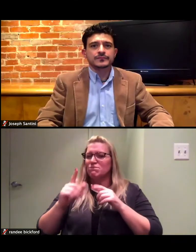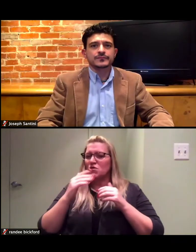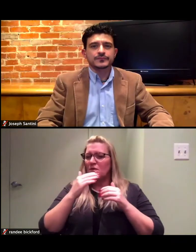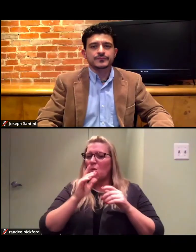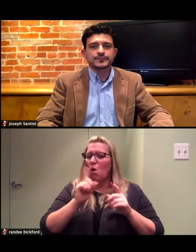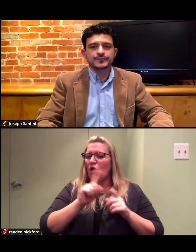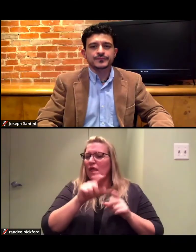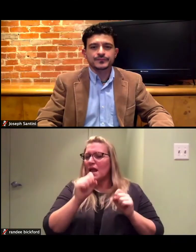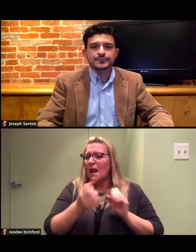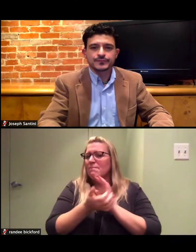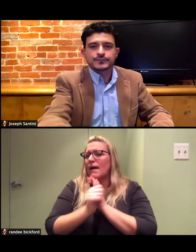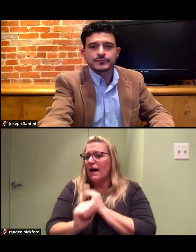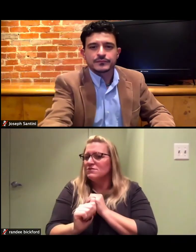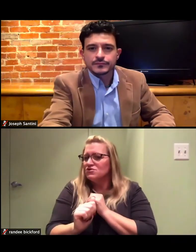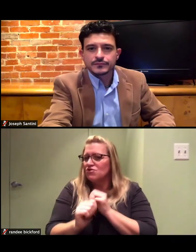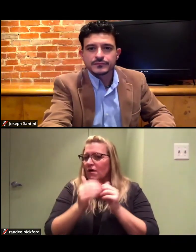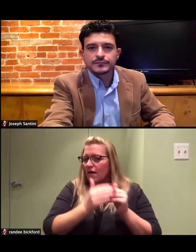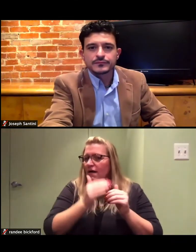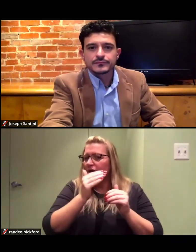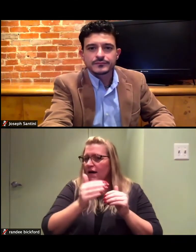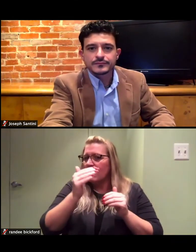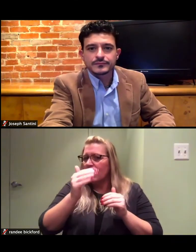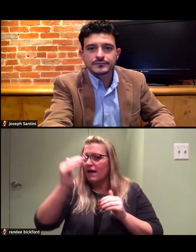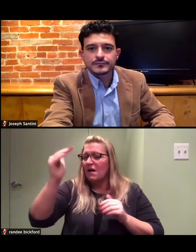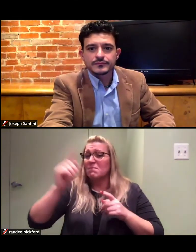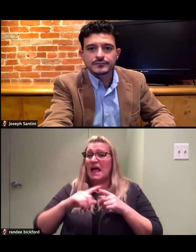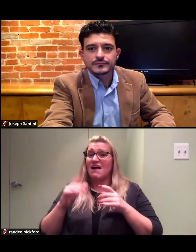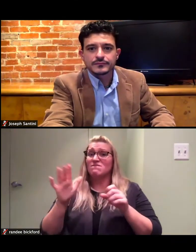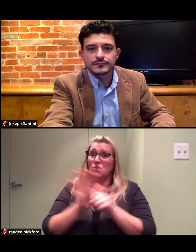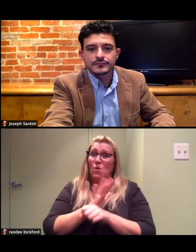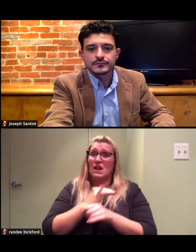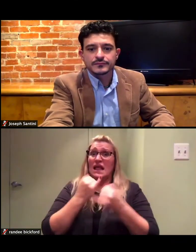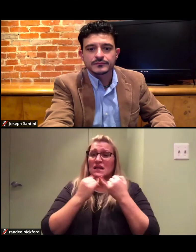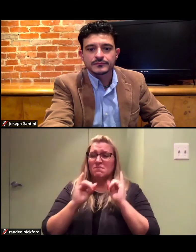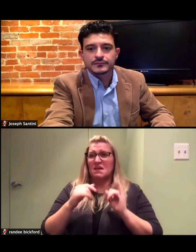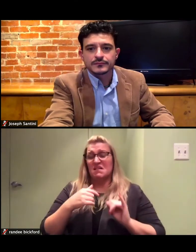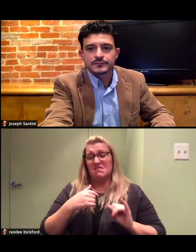Independent management of their funds is much later.